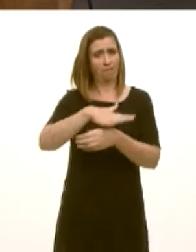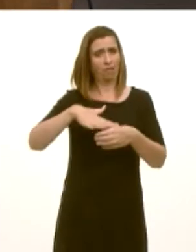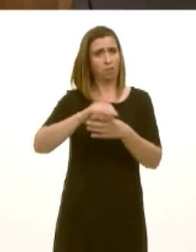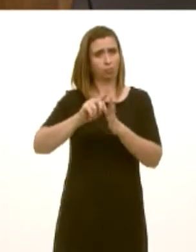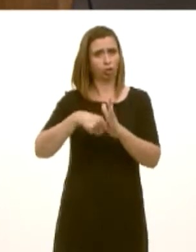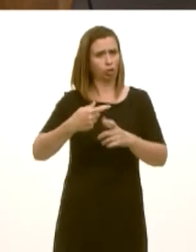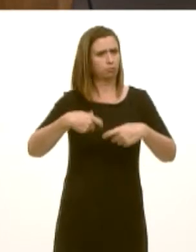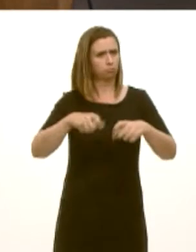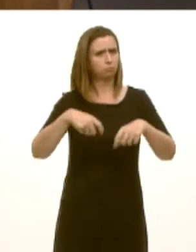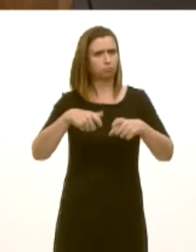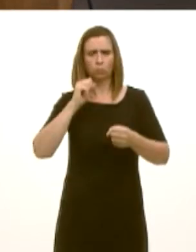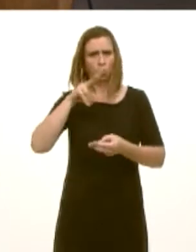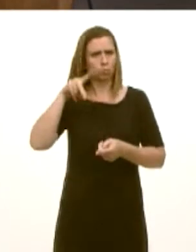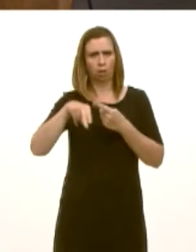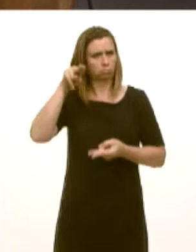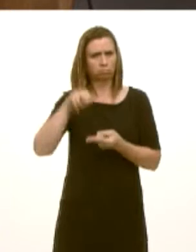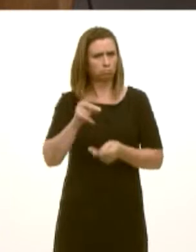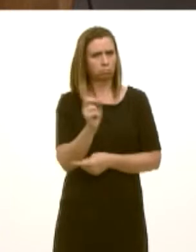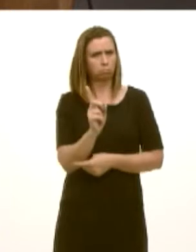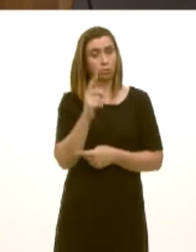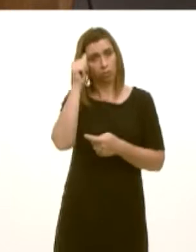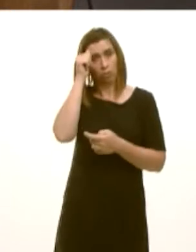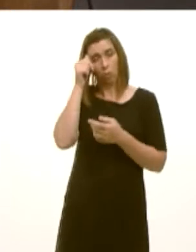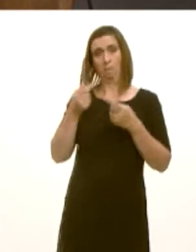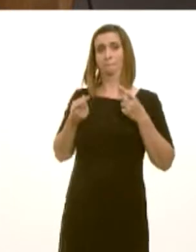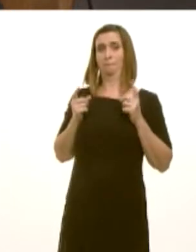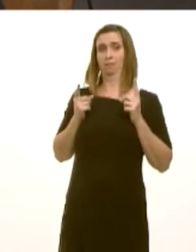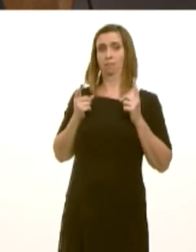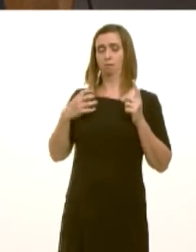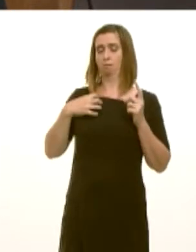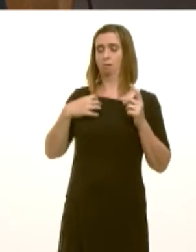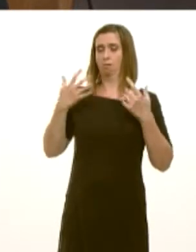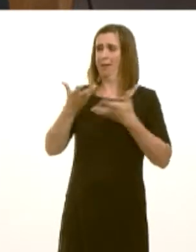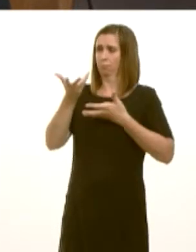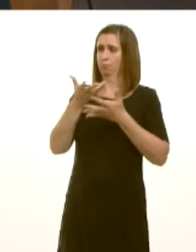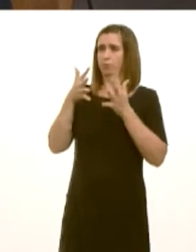I know that the Ministerís had constructive meetings with the Wales Council for Voluntary Action, and there is continuing dialogue with officials.